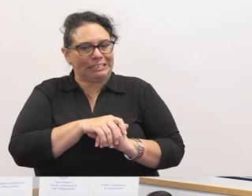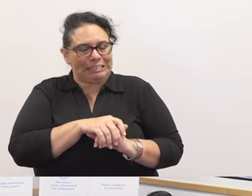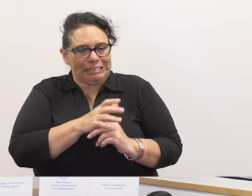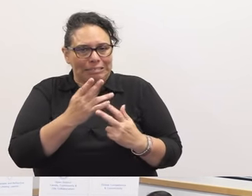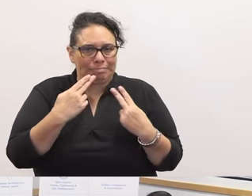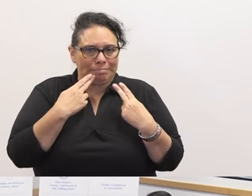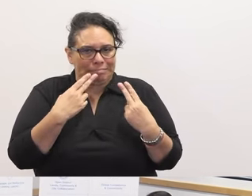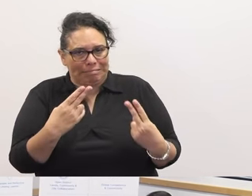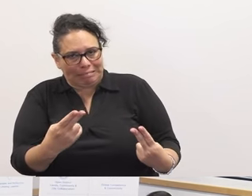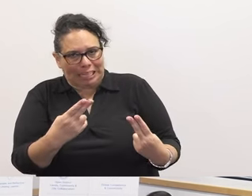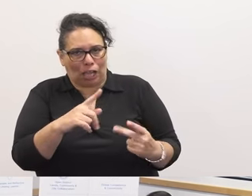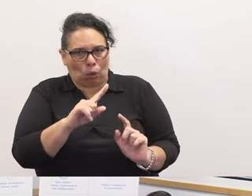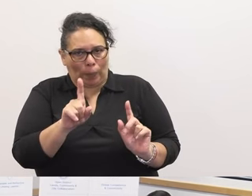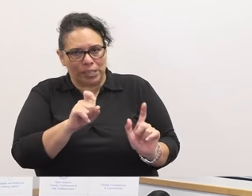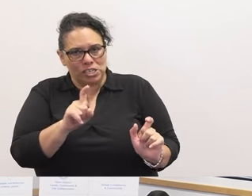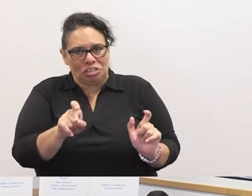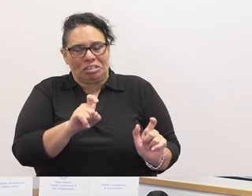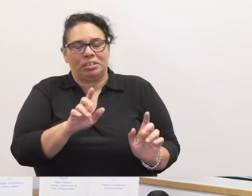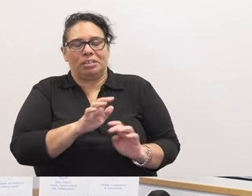but so do,